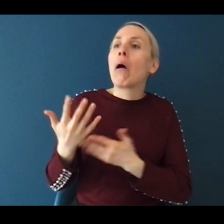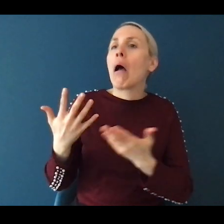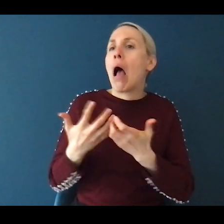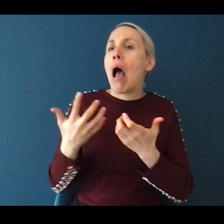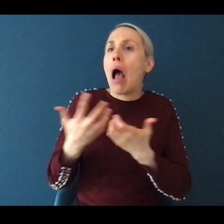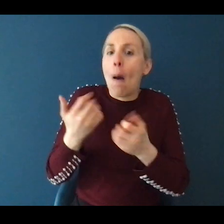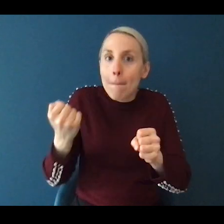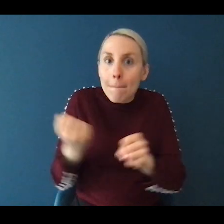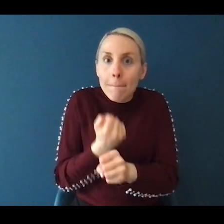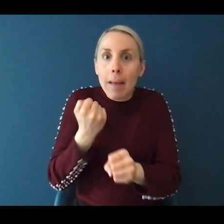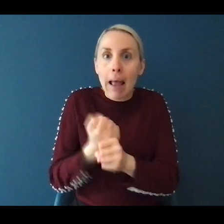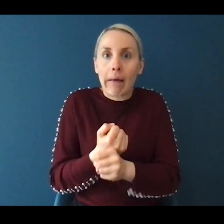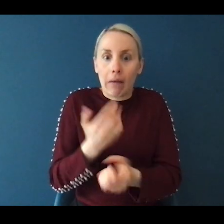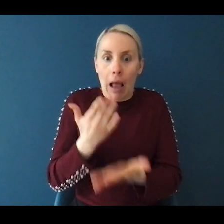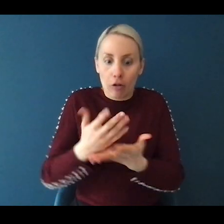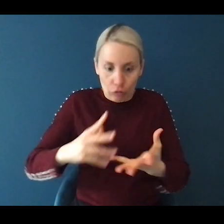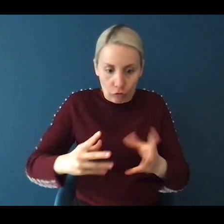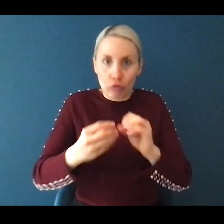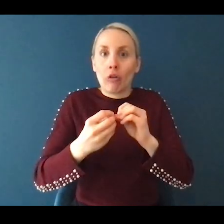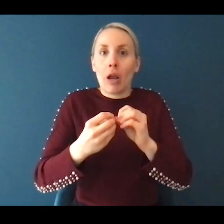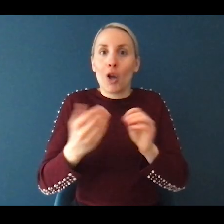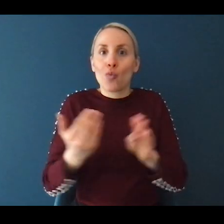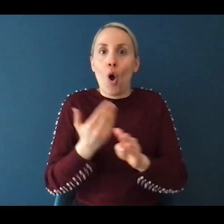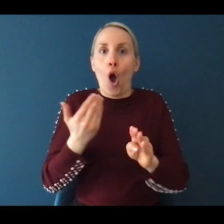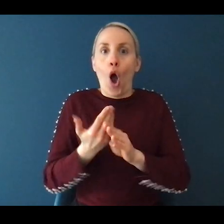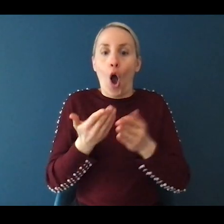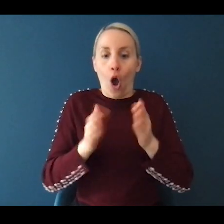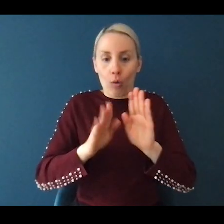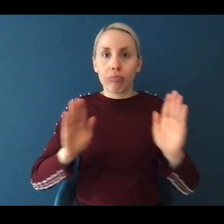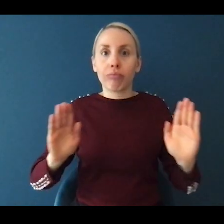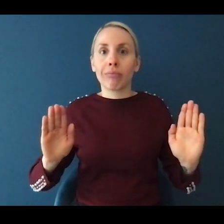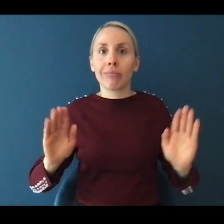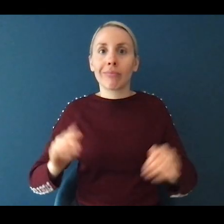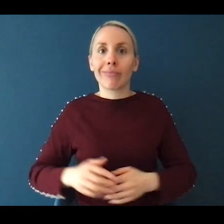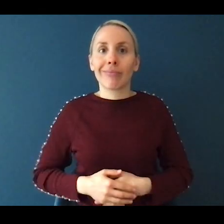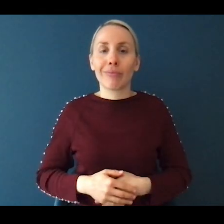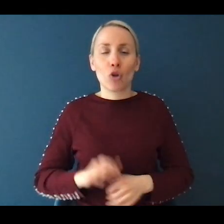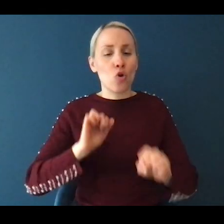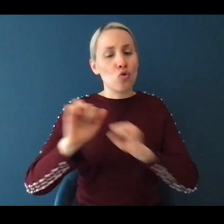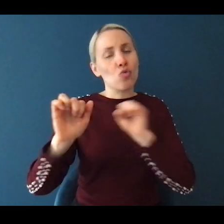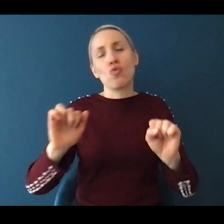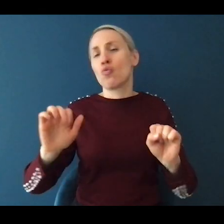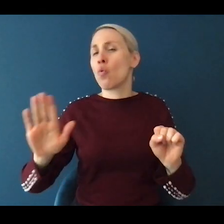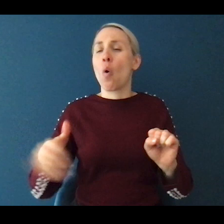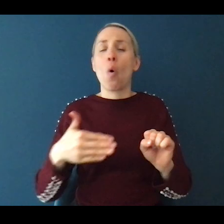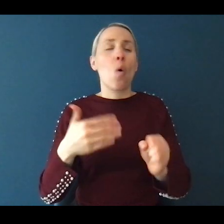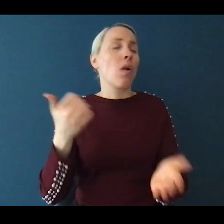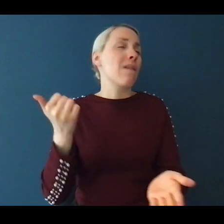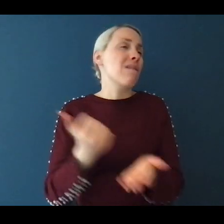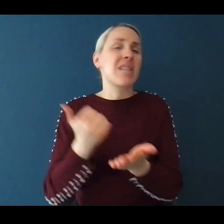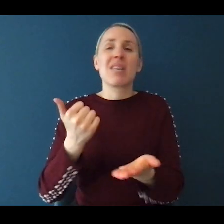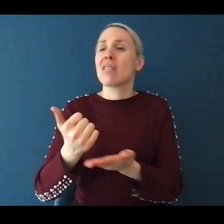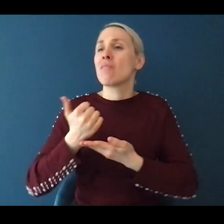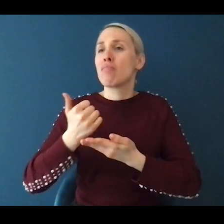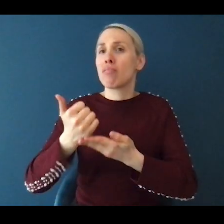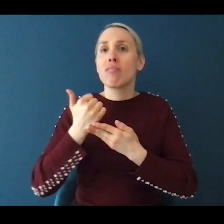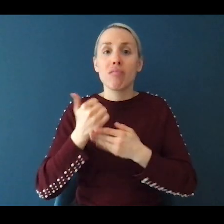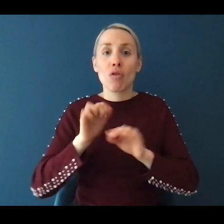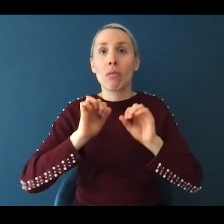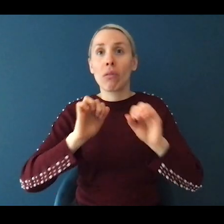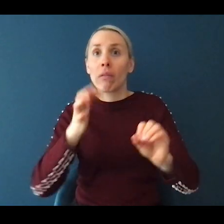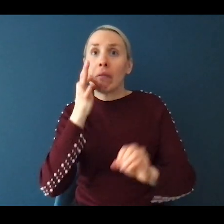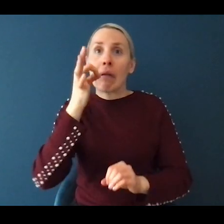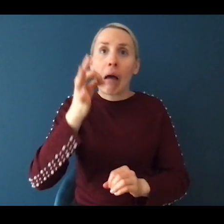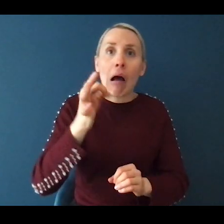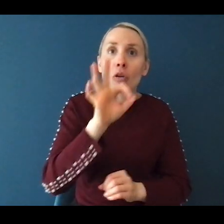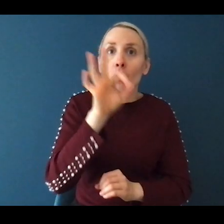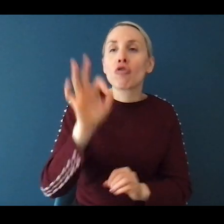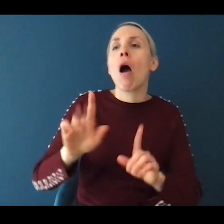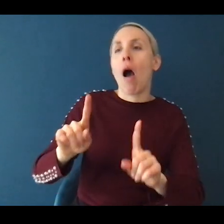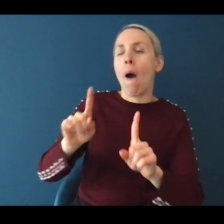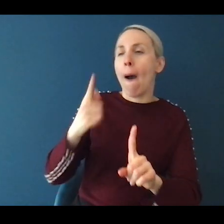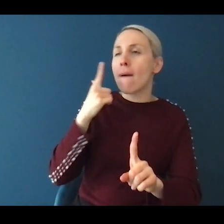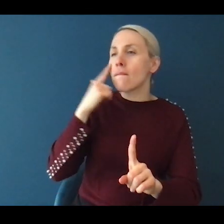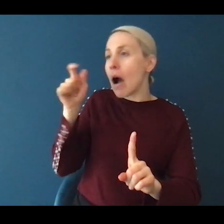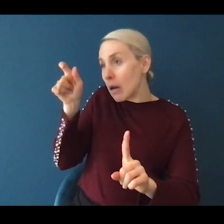a whole conversation about making the work so you've all been very supportive in finding